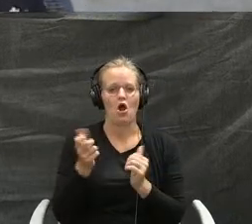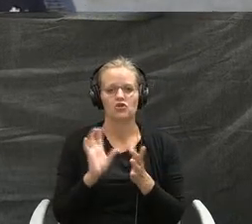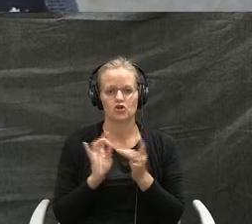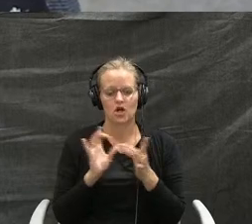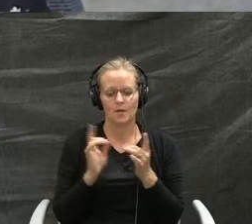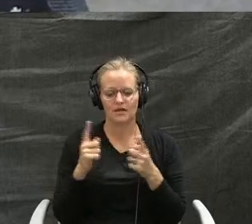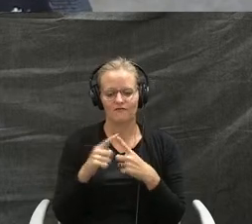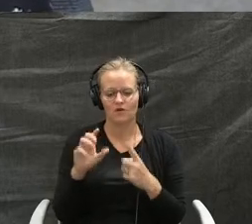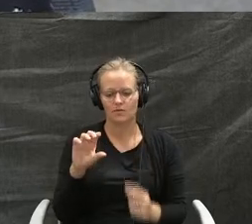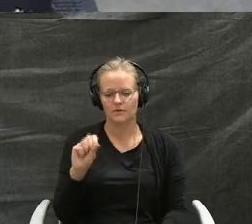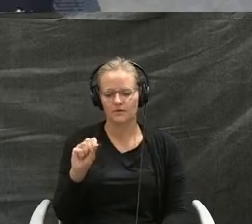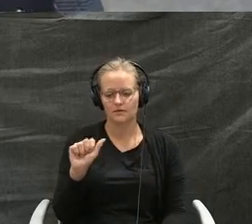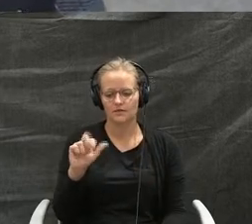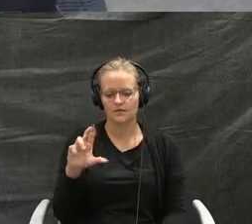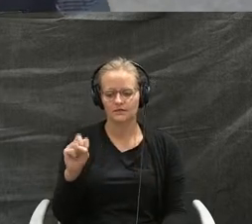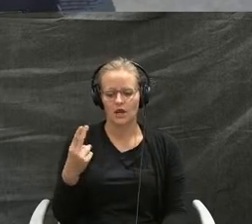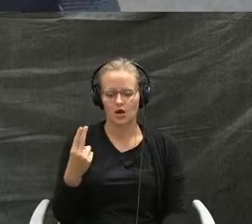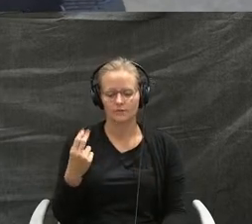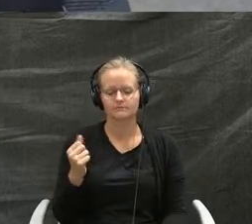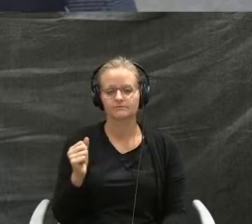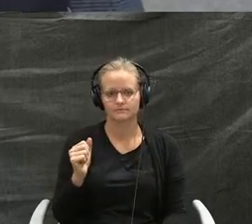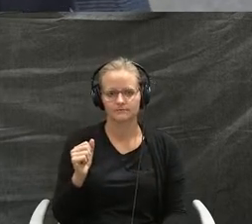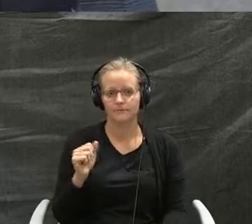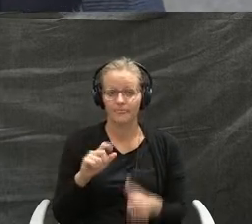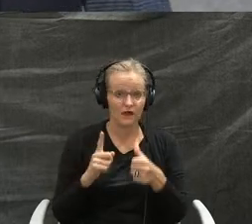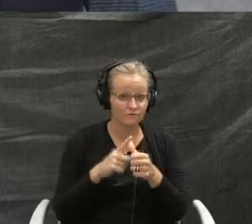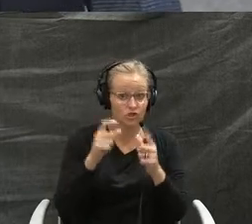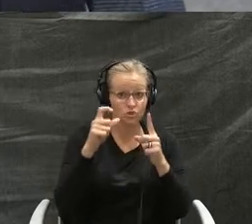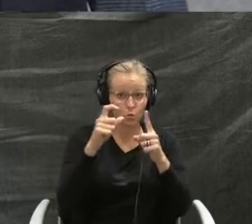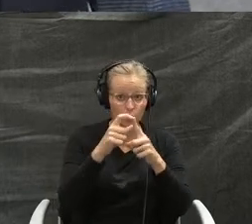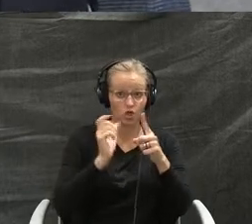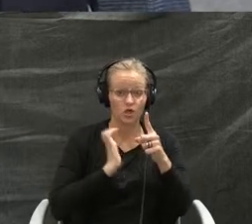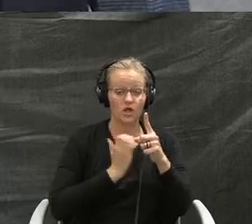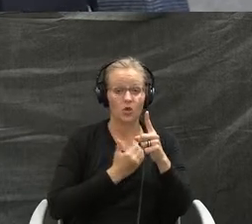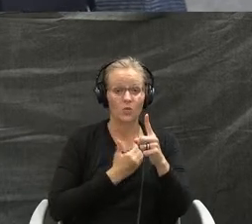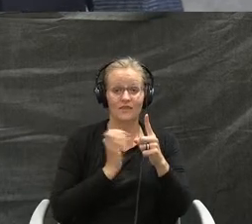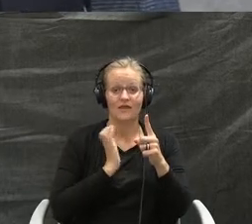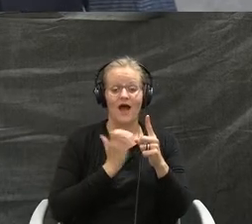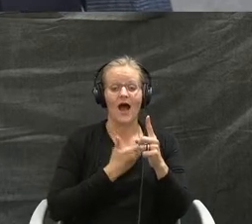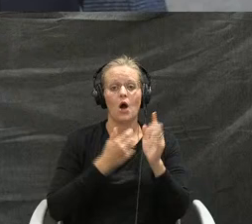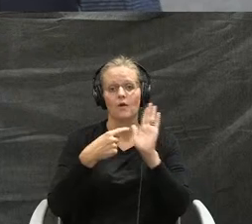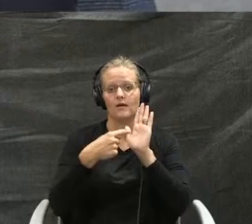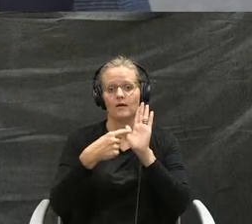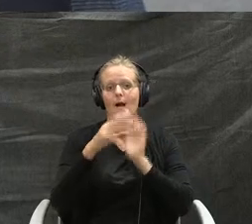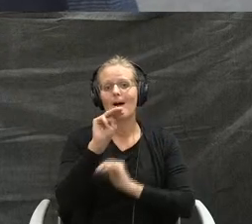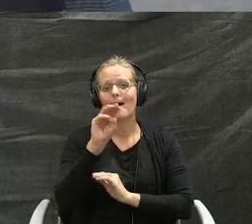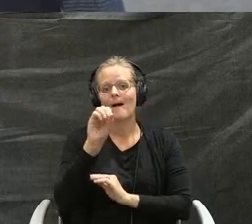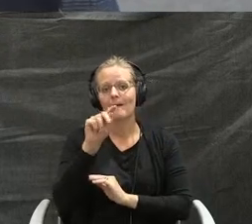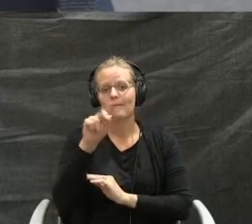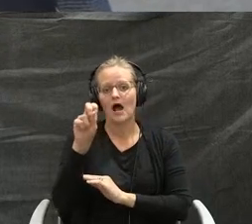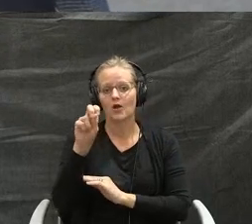The first word in the Minne Tonka public schools motto is innovate tonight, or soon after you will have the